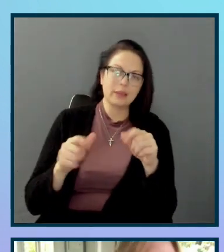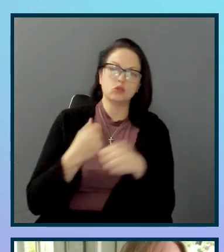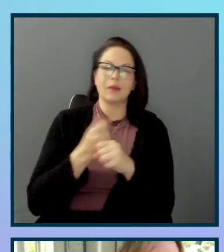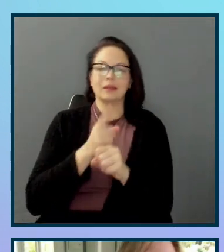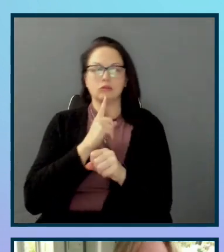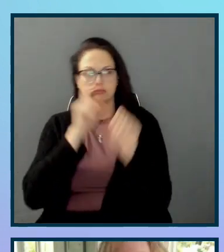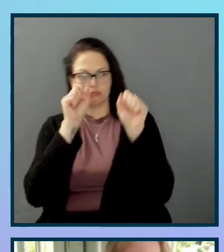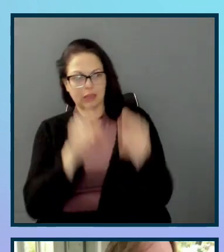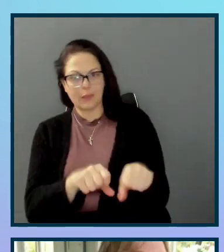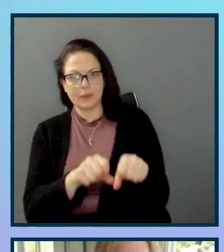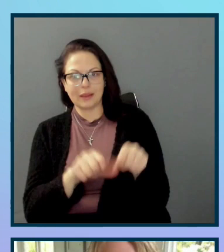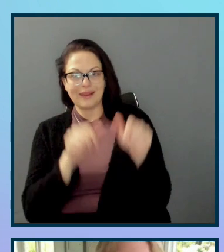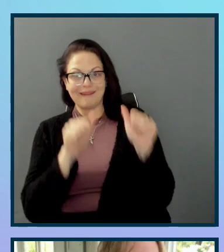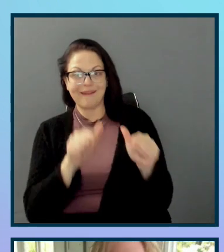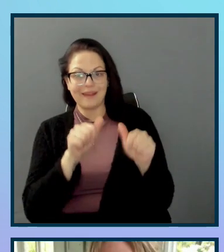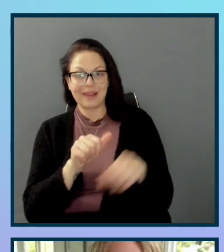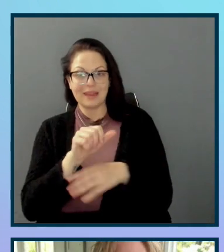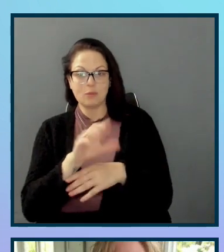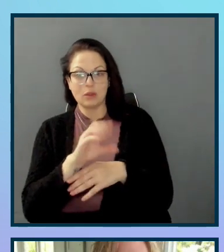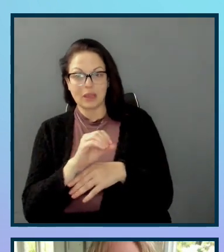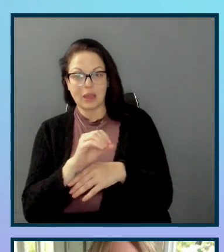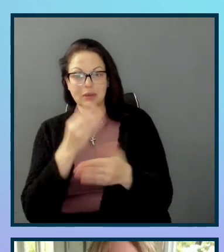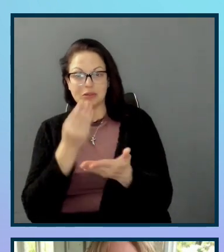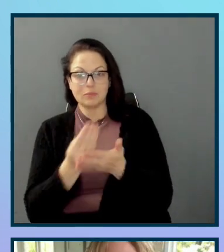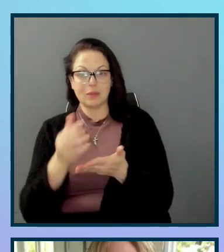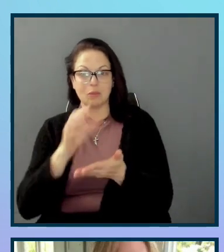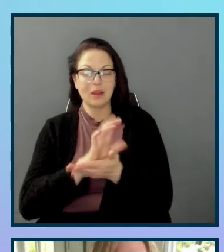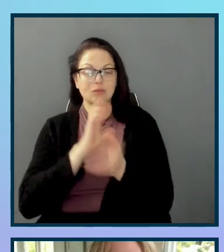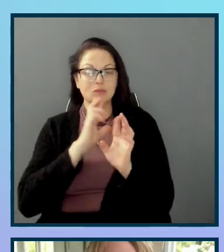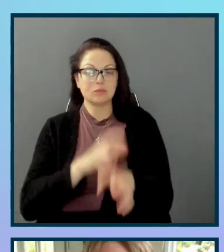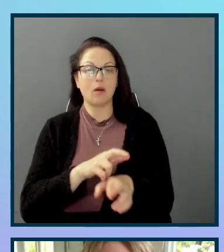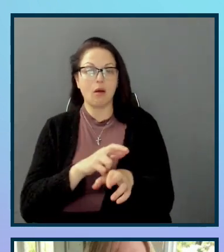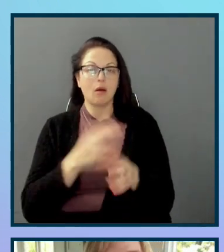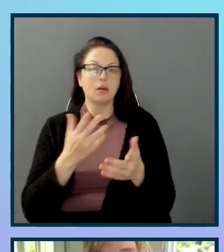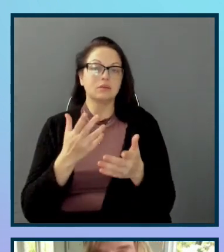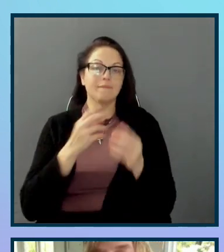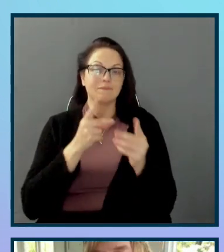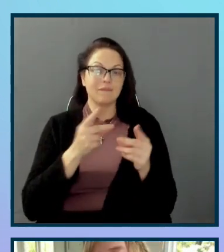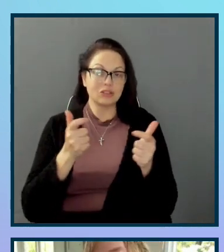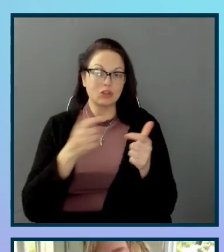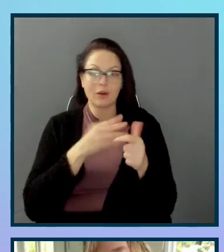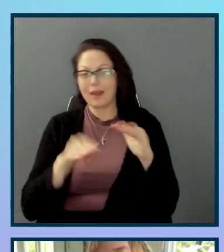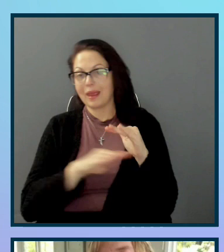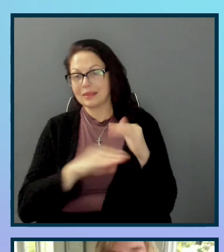and enable companies actually to make more money and respond to markets faster on the bottom line? I don't know the answer to this.